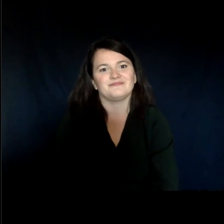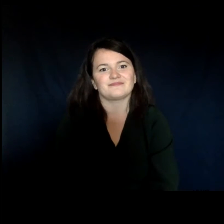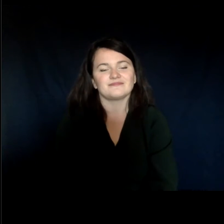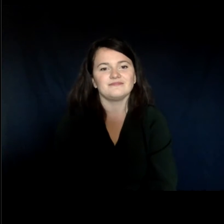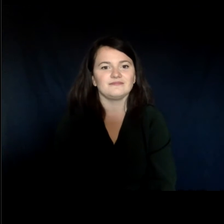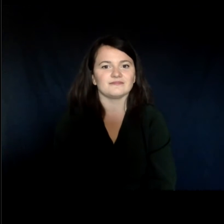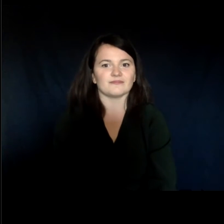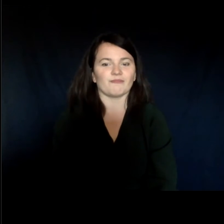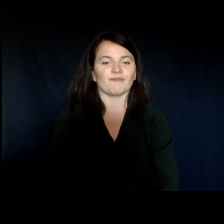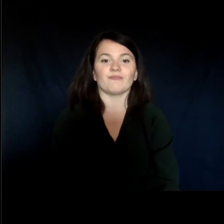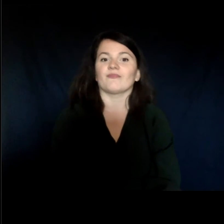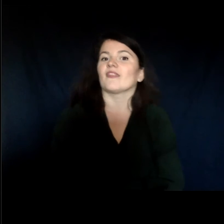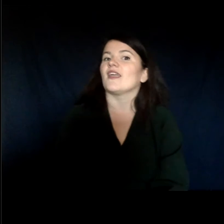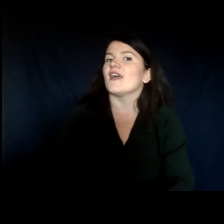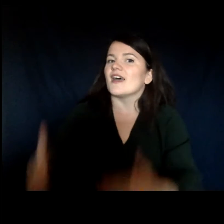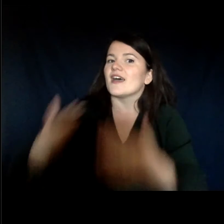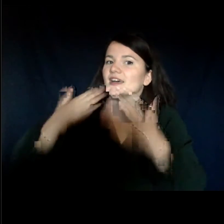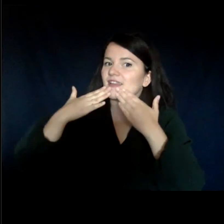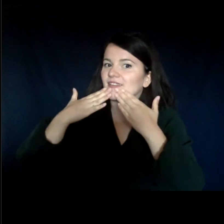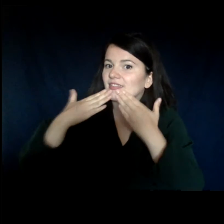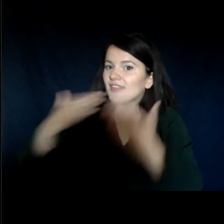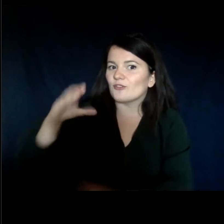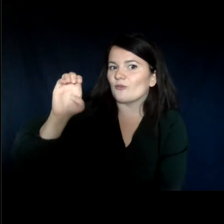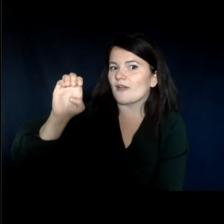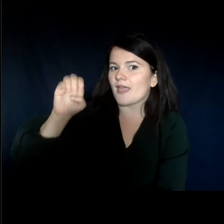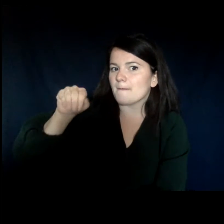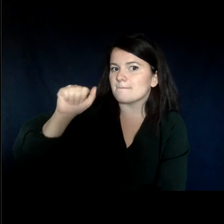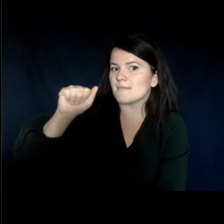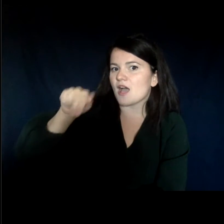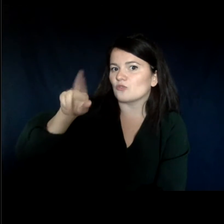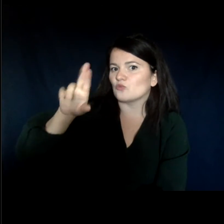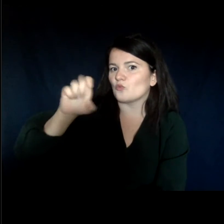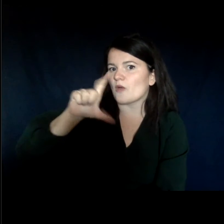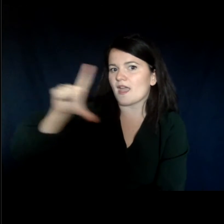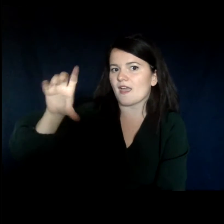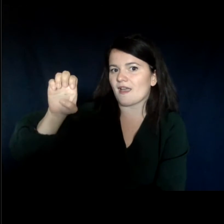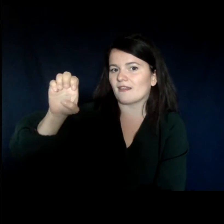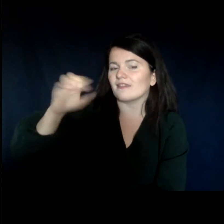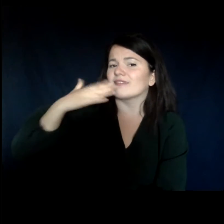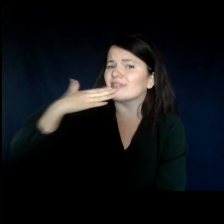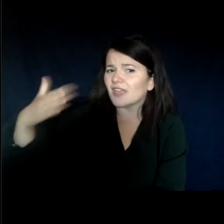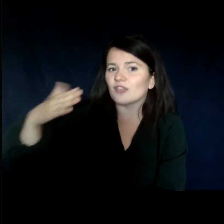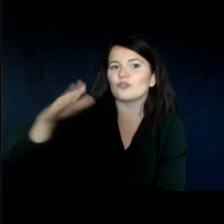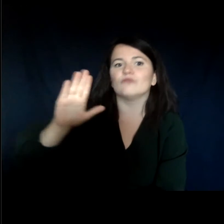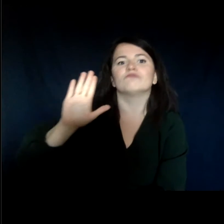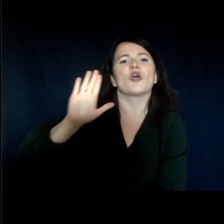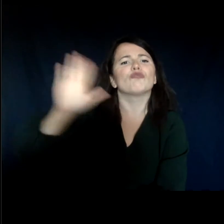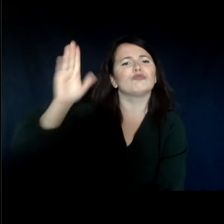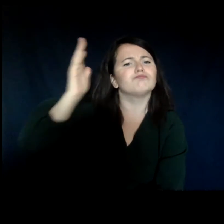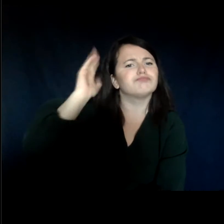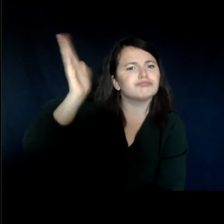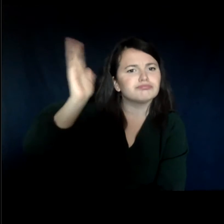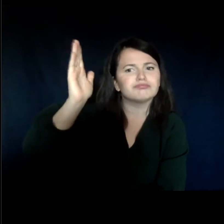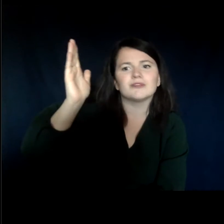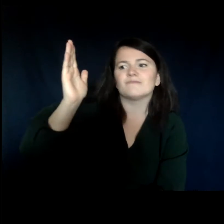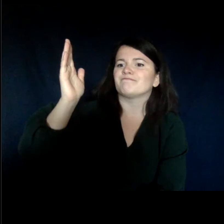Thank you very much, Emmanuelle, thank you also for disclosing in a way some of the trends